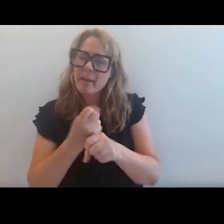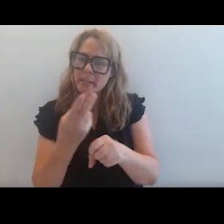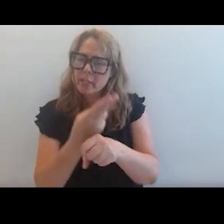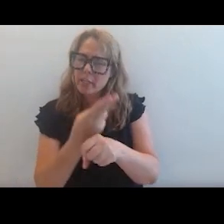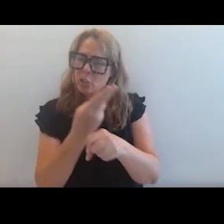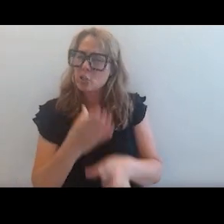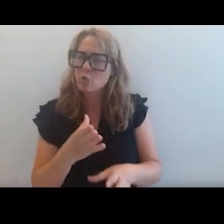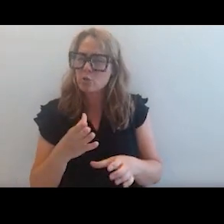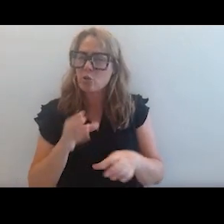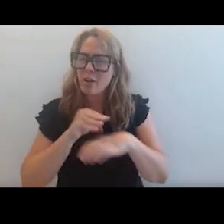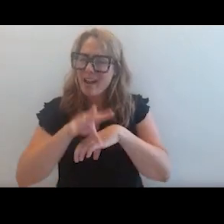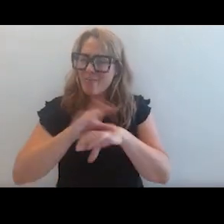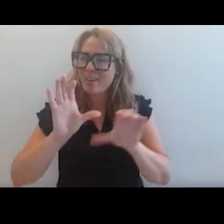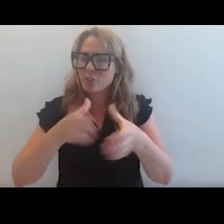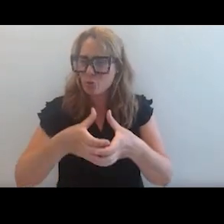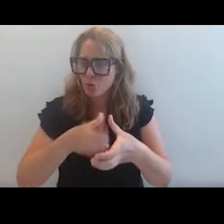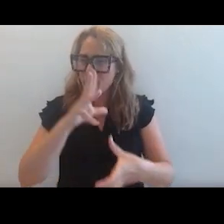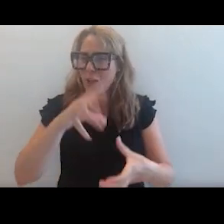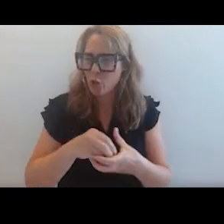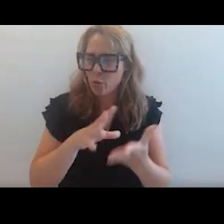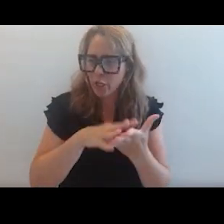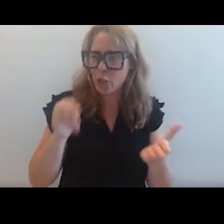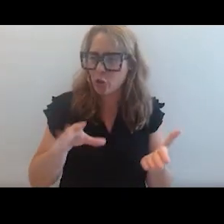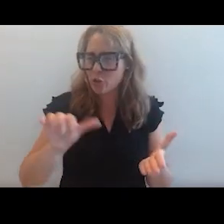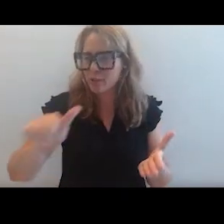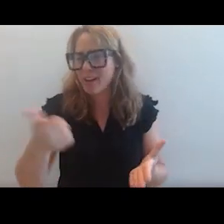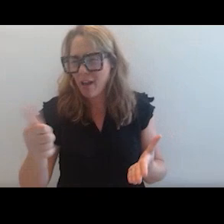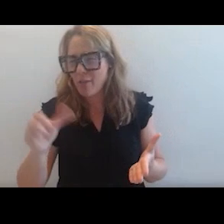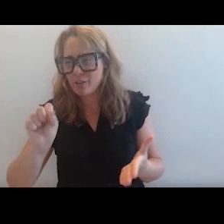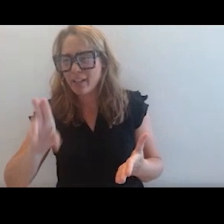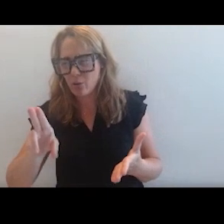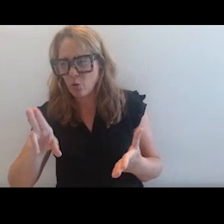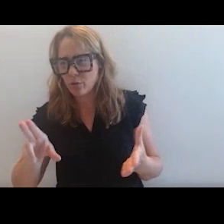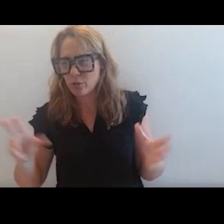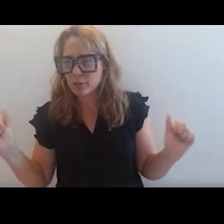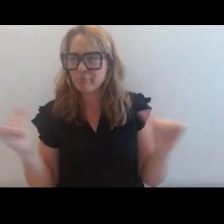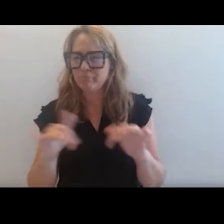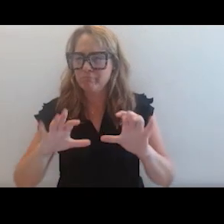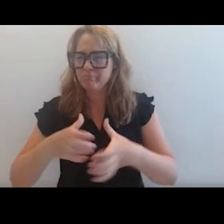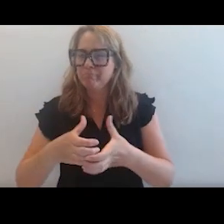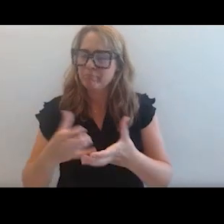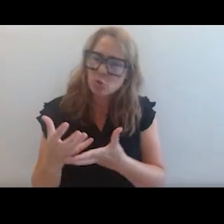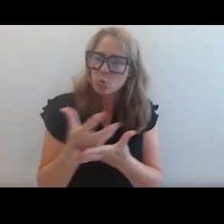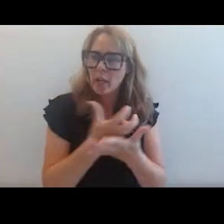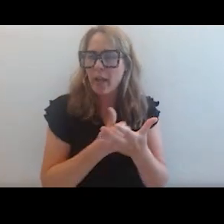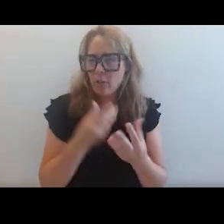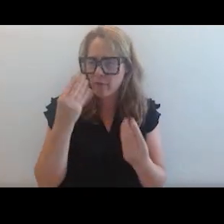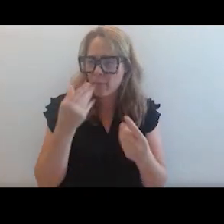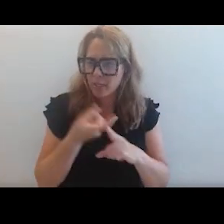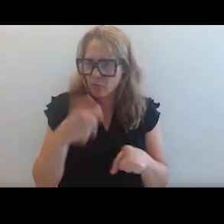comprising learners and other stakeholders to gather information. Setting up a quarterly